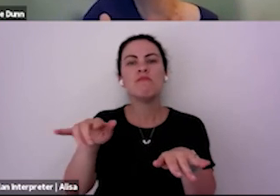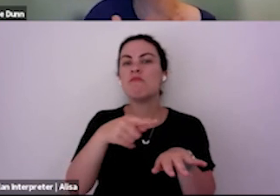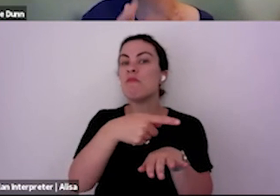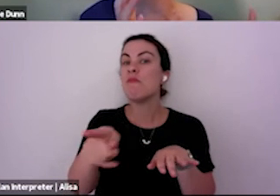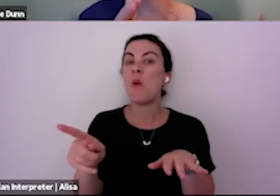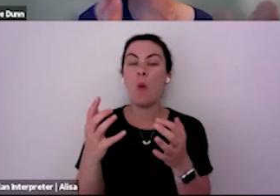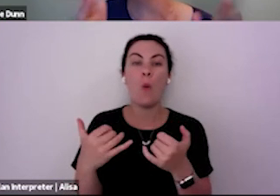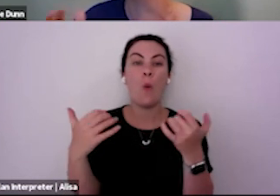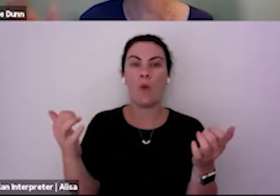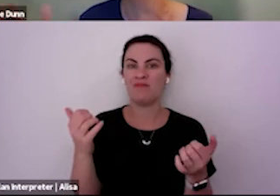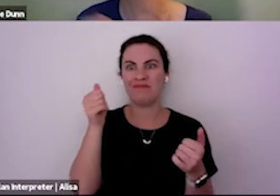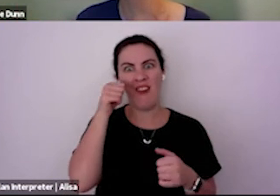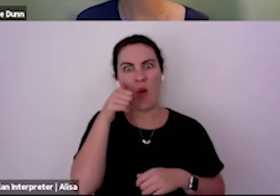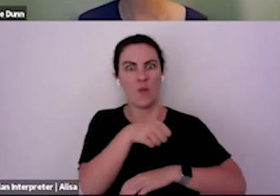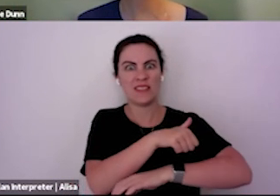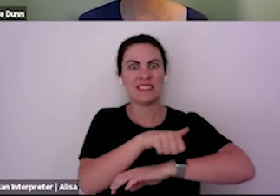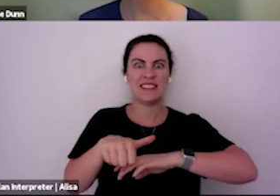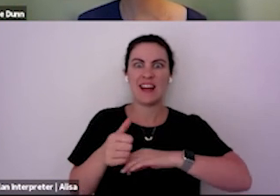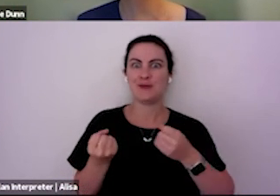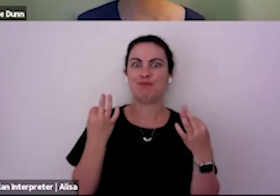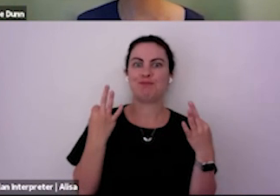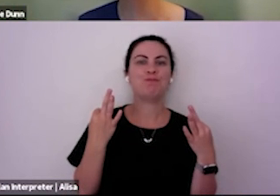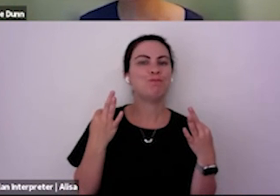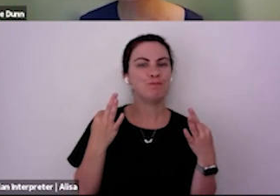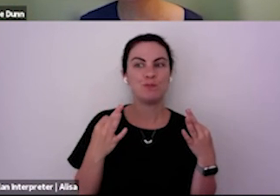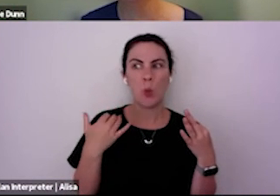It's really important.